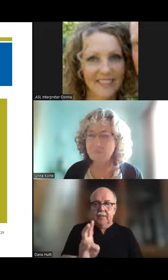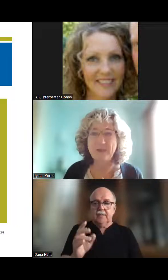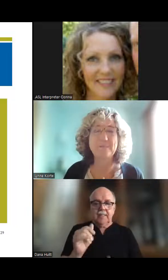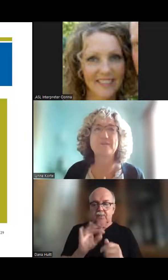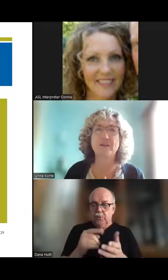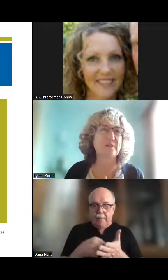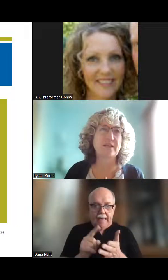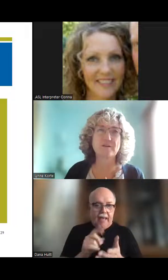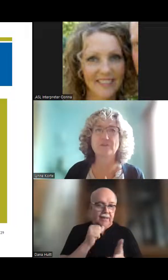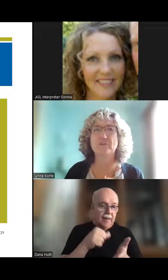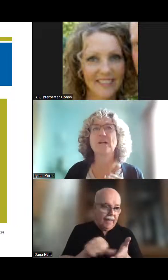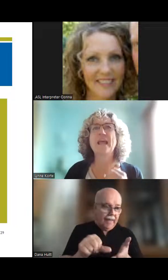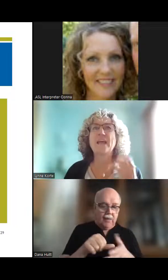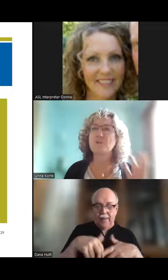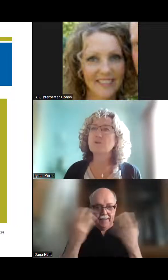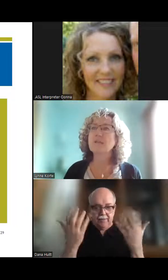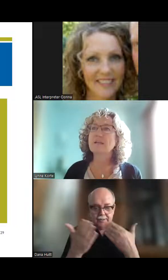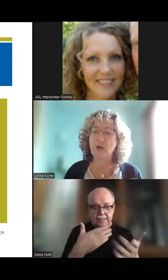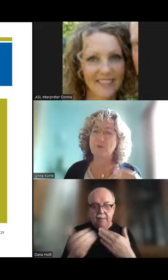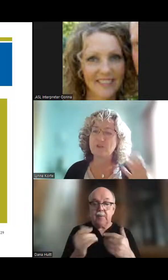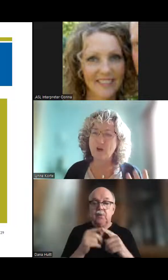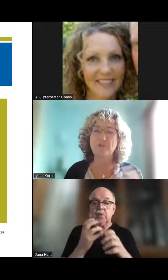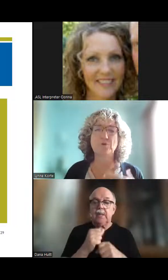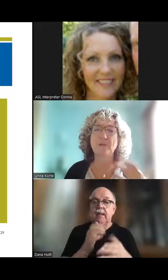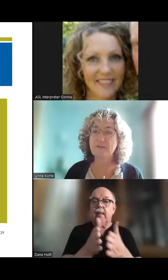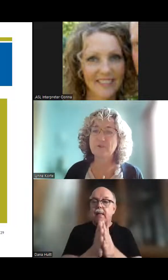is really structured to support family caregivers. You can choose someone who would otherwise be